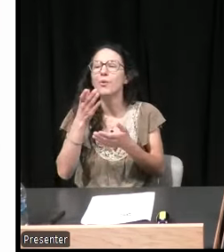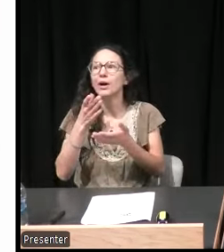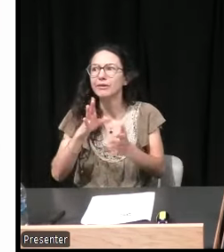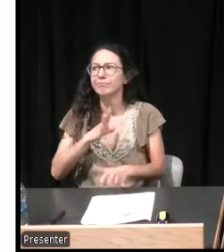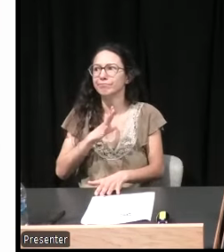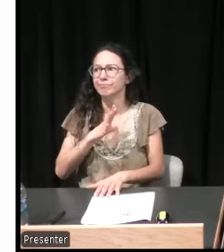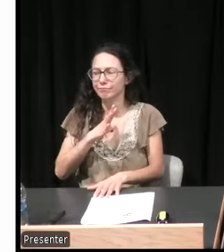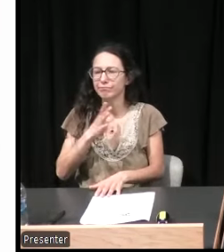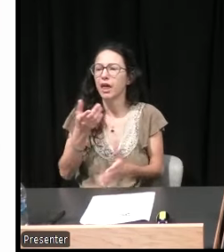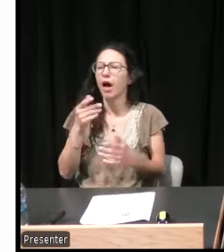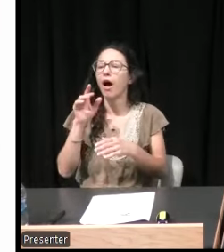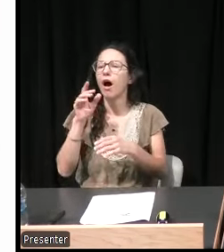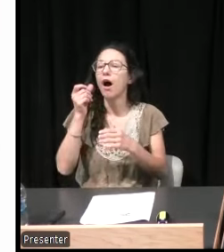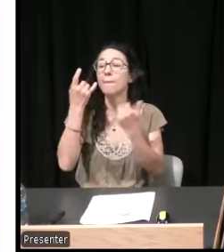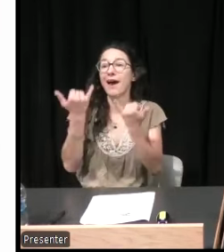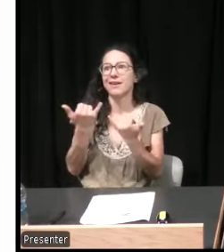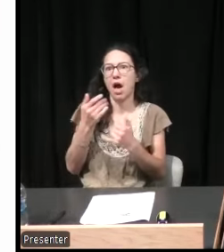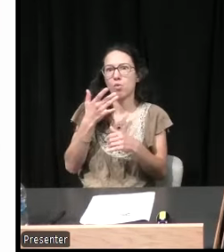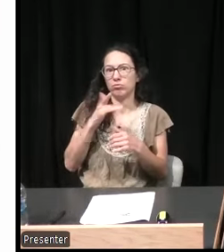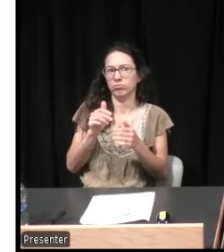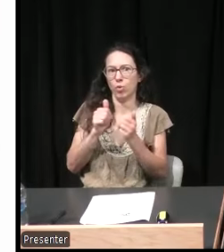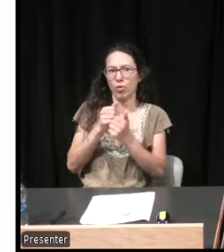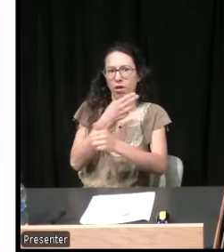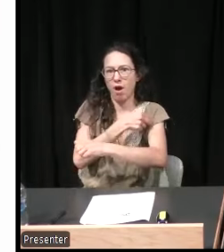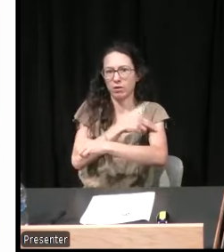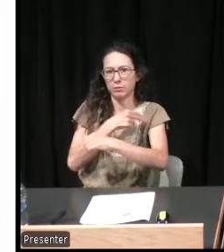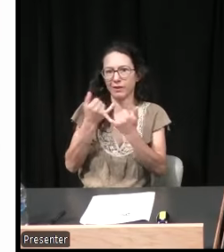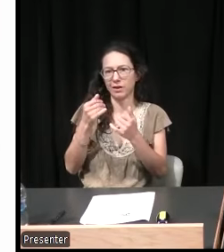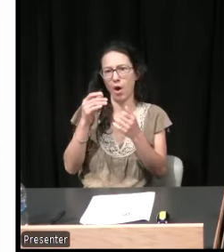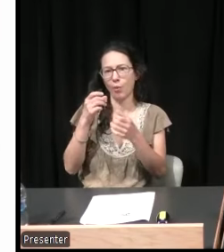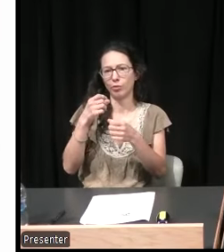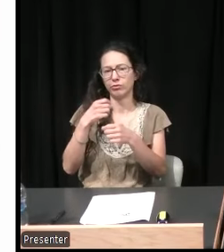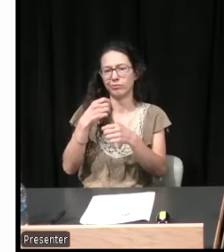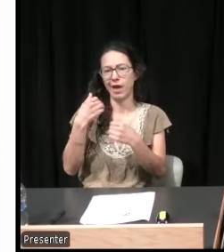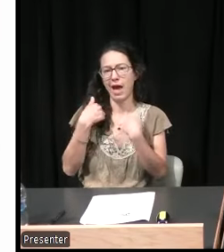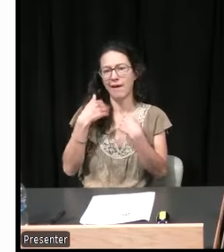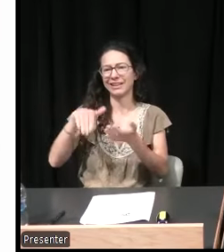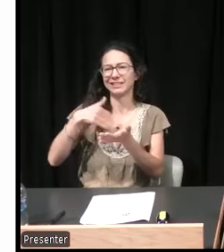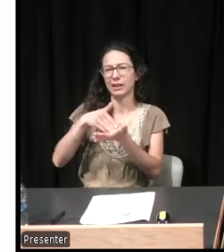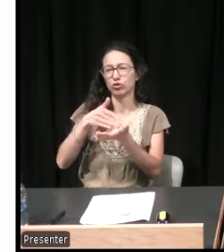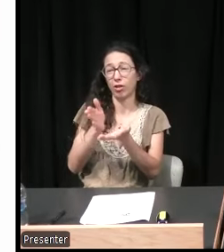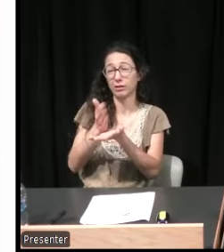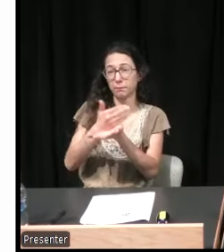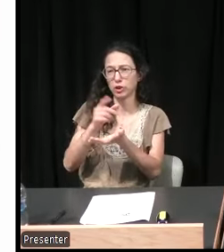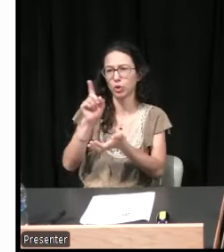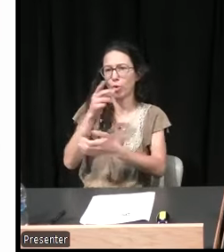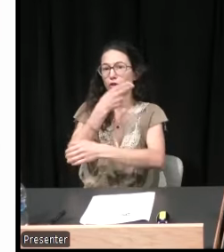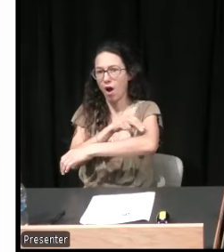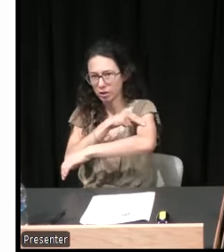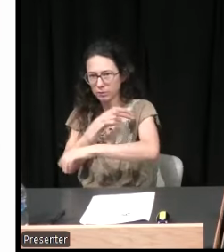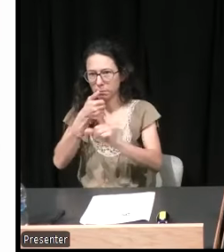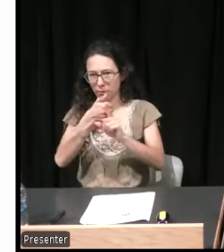interpreter luckily here at the University of register at the hospital we do have a